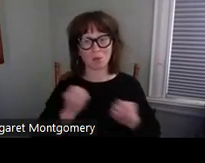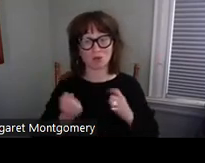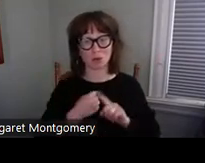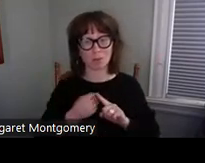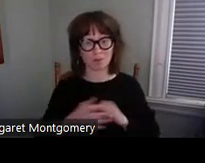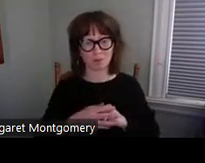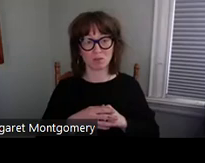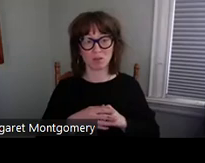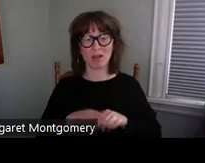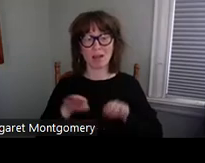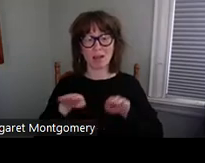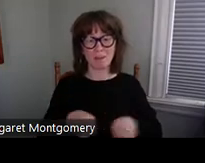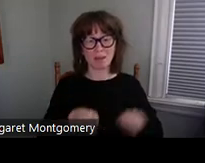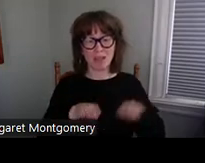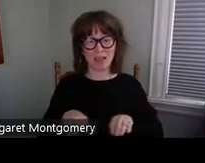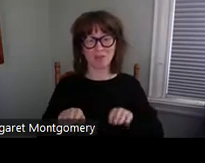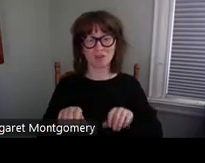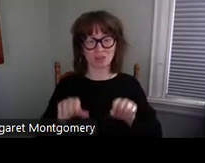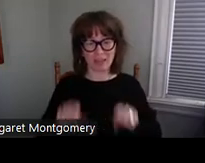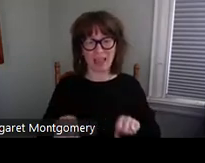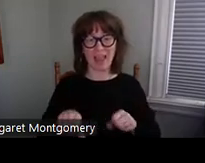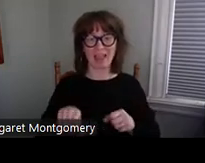the meaning of spoken statements that might otherwise seem benign.